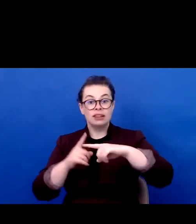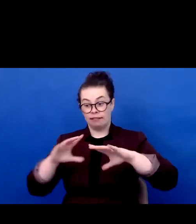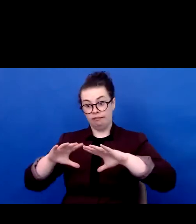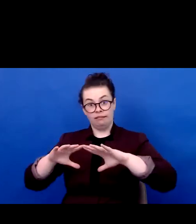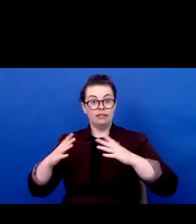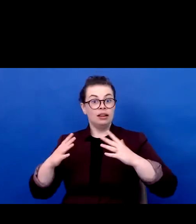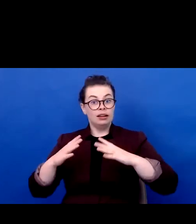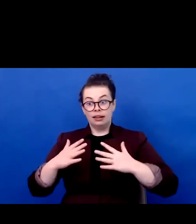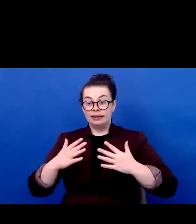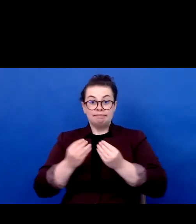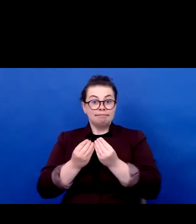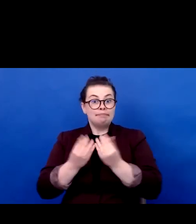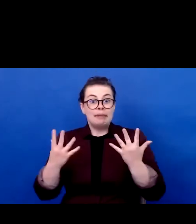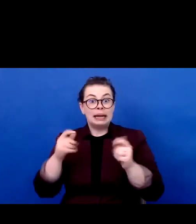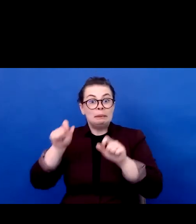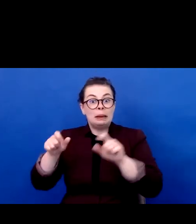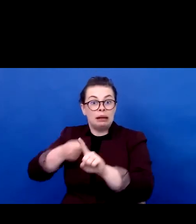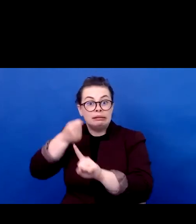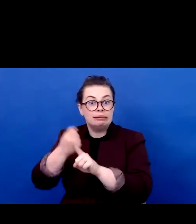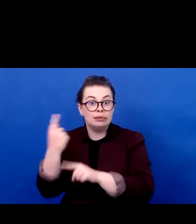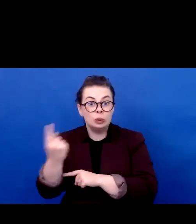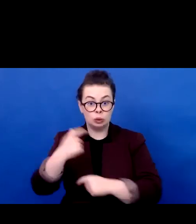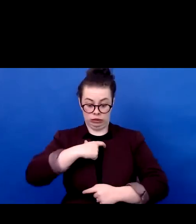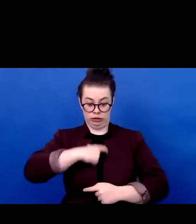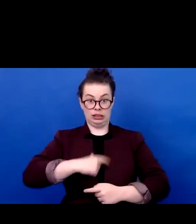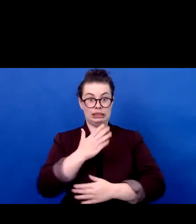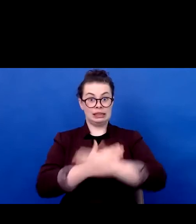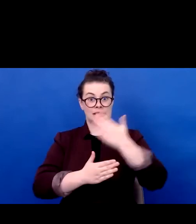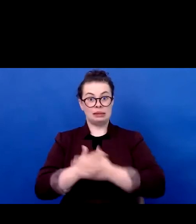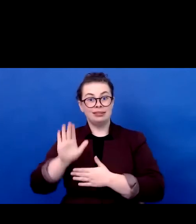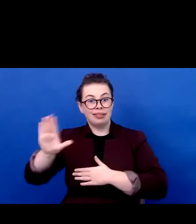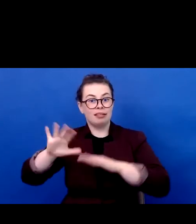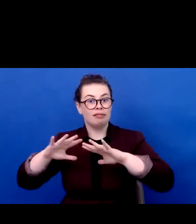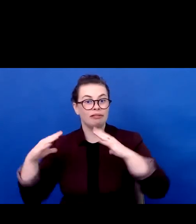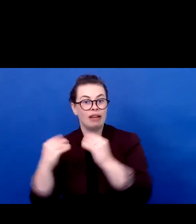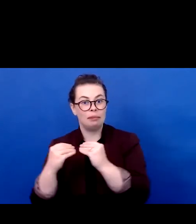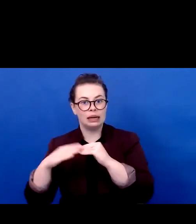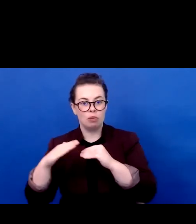relative with intellectual disabilities because of confinement and other restrictive measures